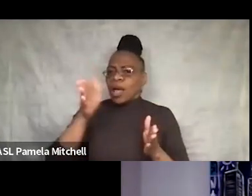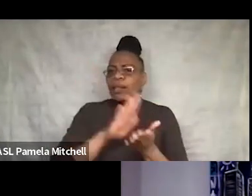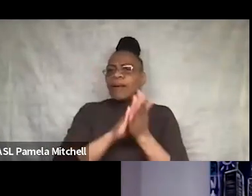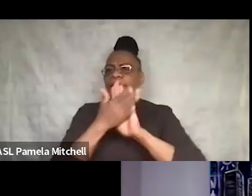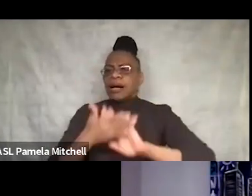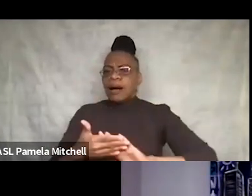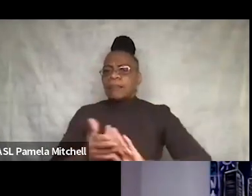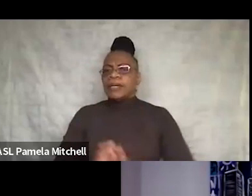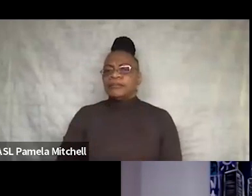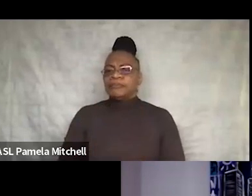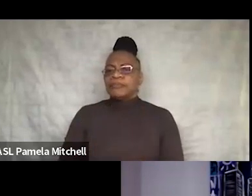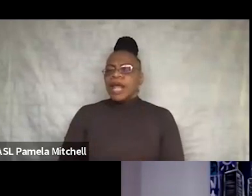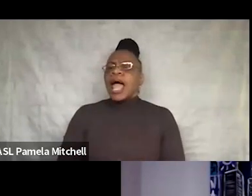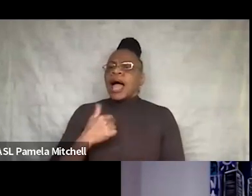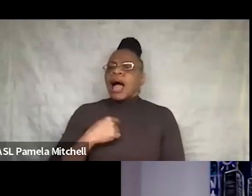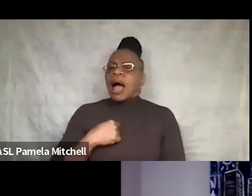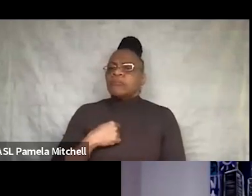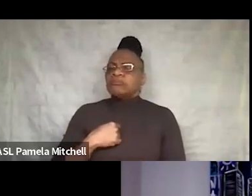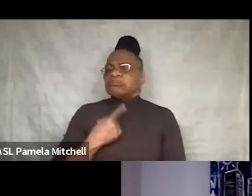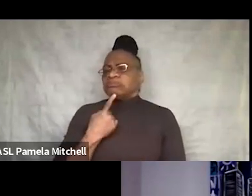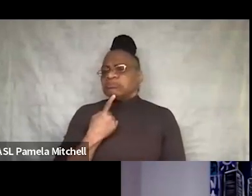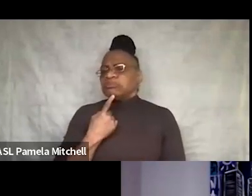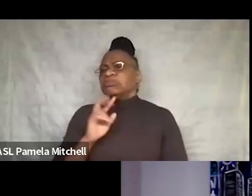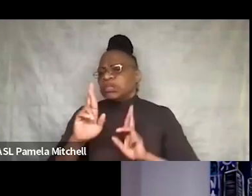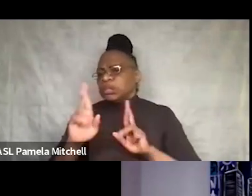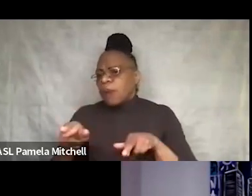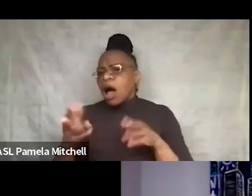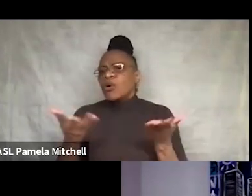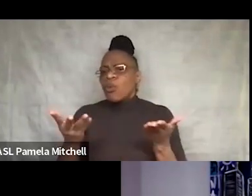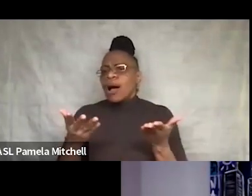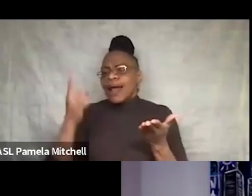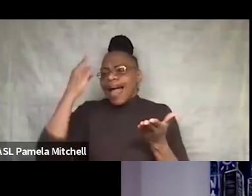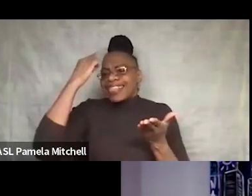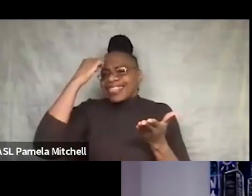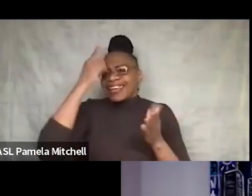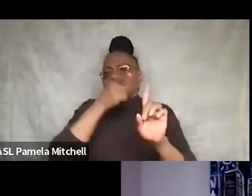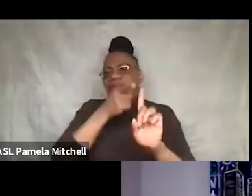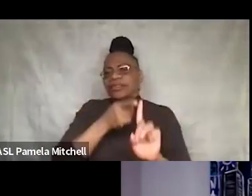Yeah, no, I was gonna say, you know, some of the, I think, intentional work we do to make sure